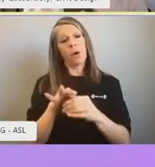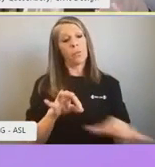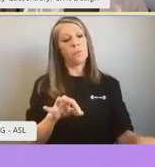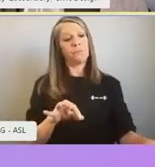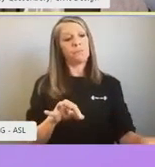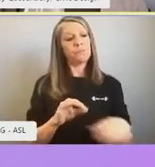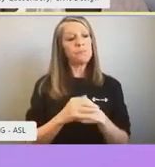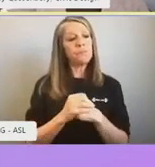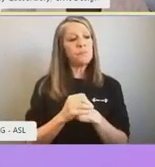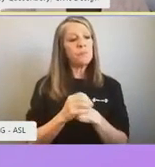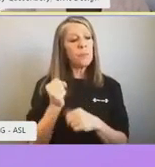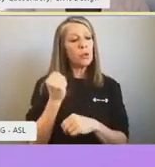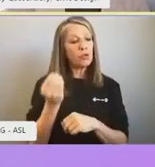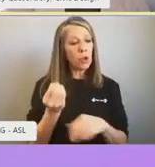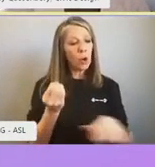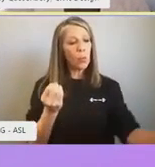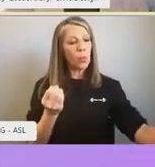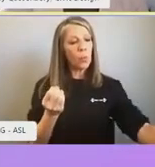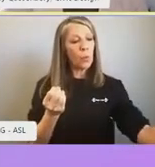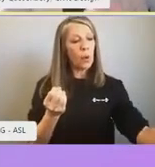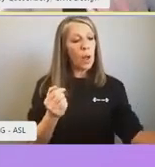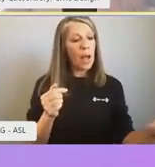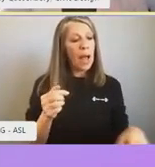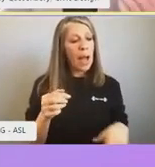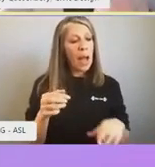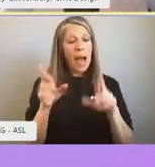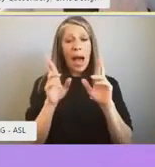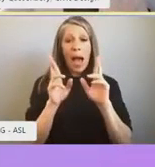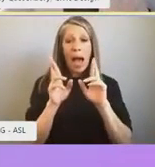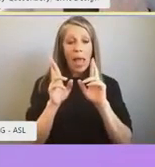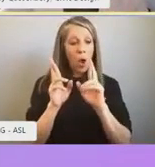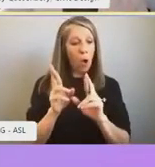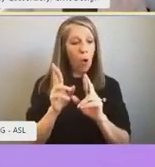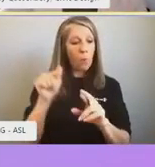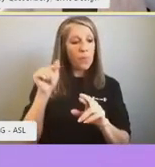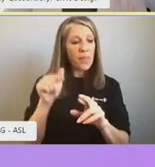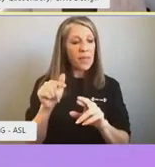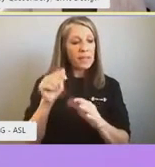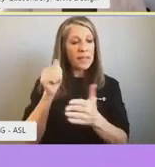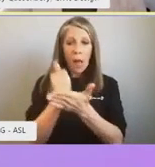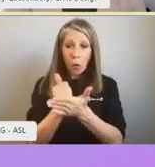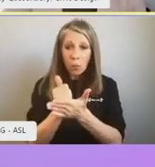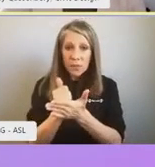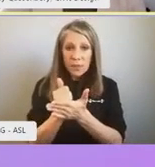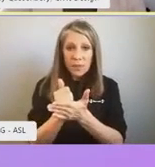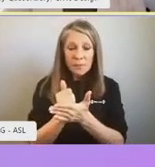accessible information, it means having the forms accessible so that you cannot just Mac -- you cannot just mark a ballot but mark and cast the ballot where and when